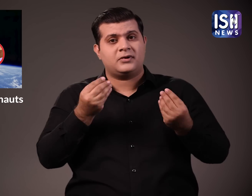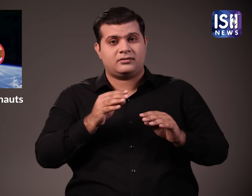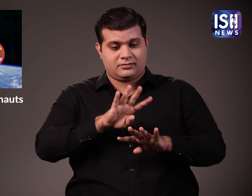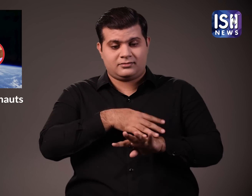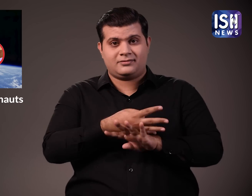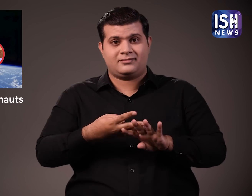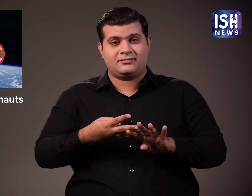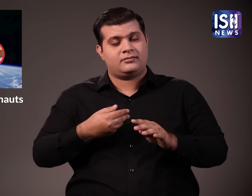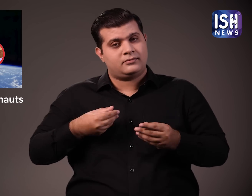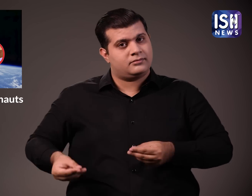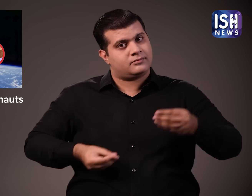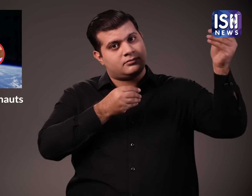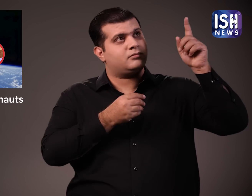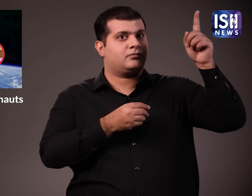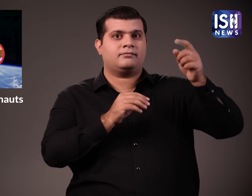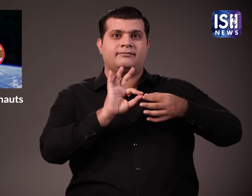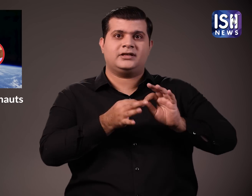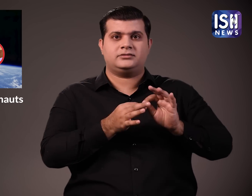A fixed schedule will be given to the astronauts.